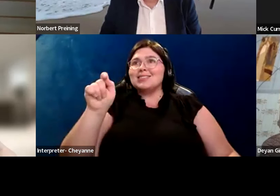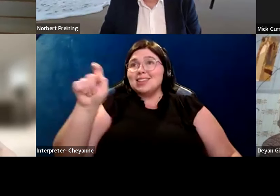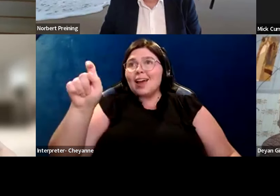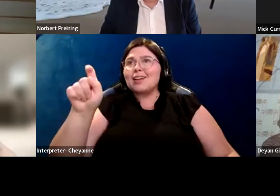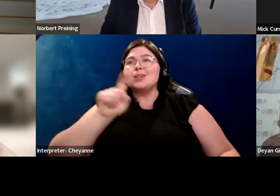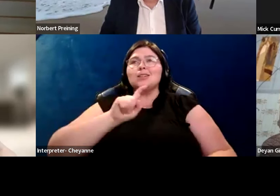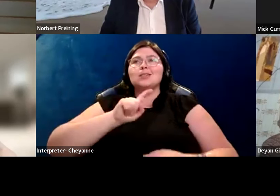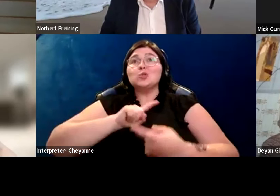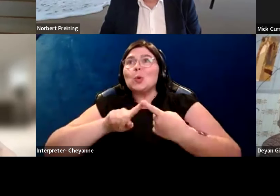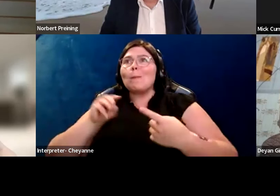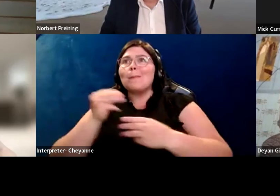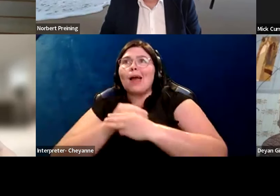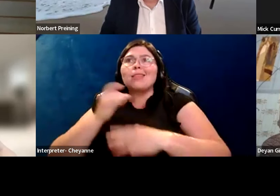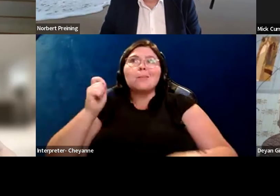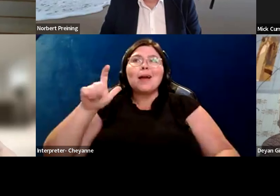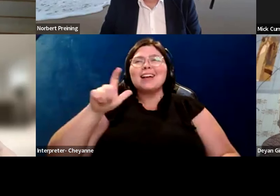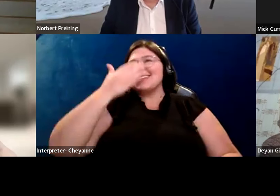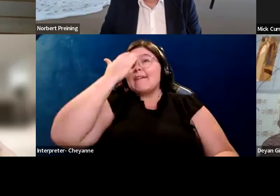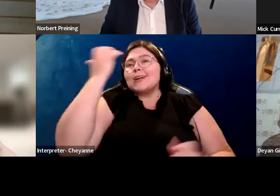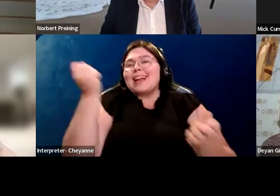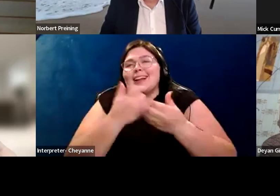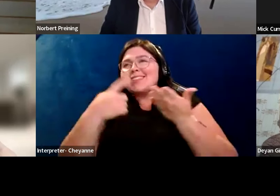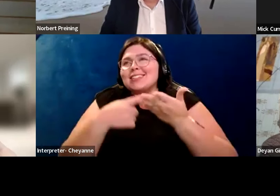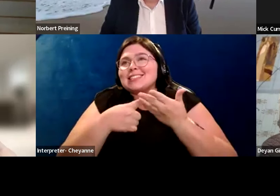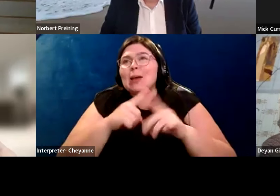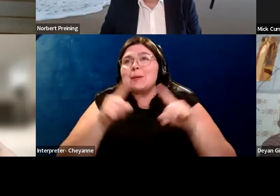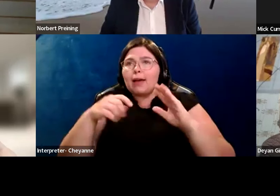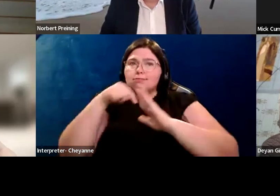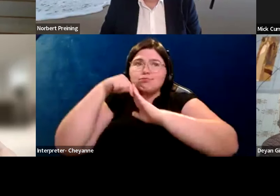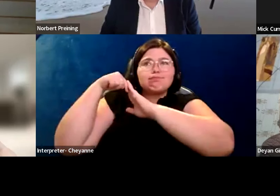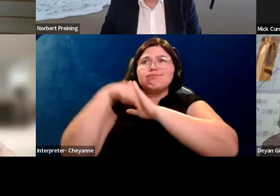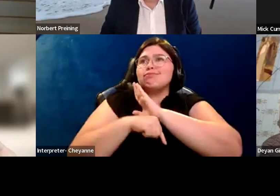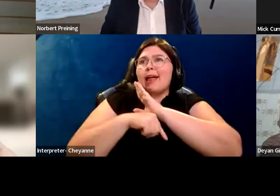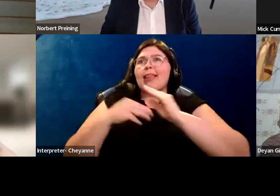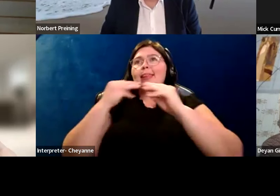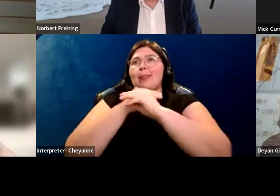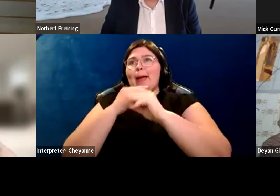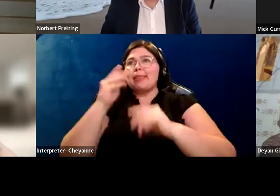And I can't remember exactly what was talked about. But then furthering the MathML specification